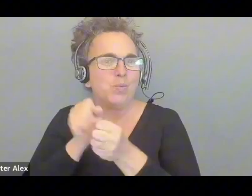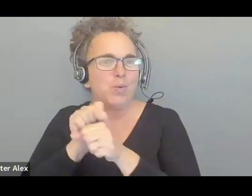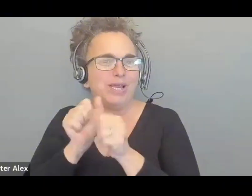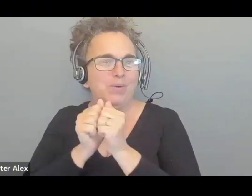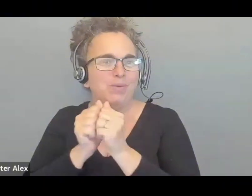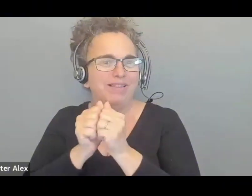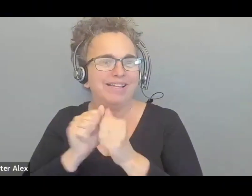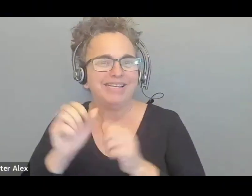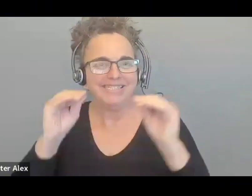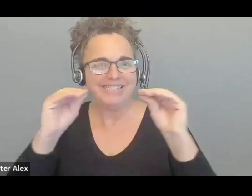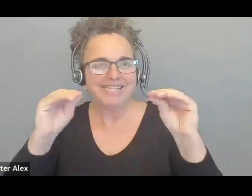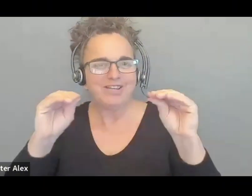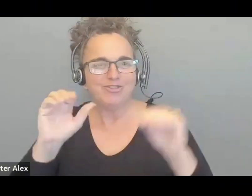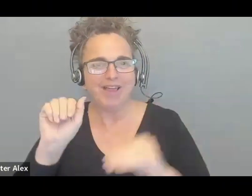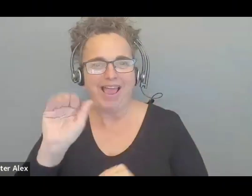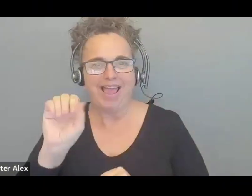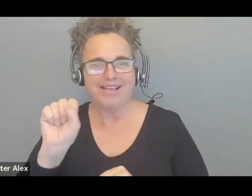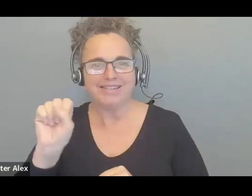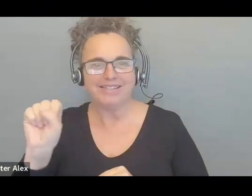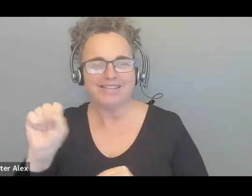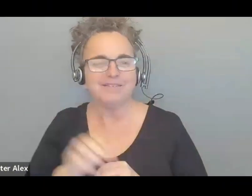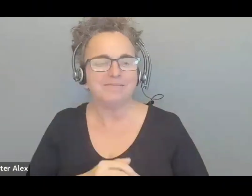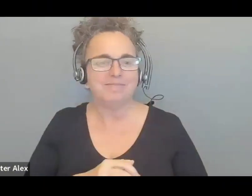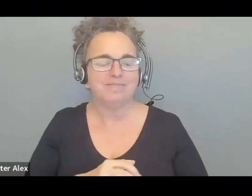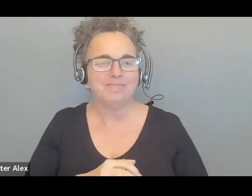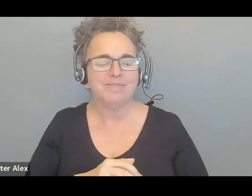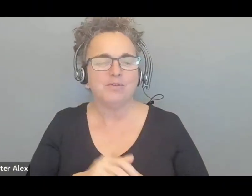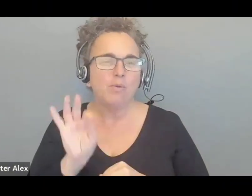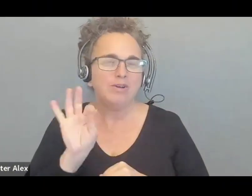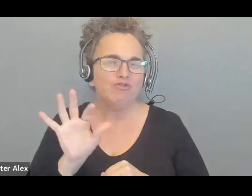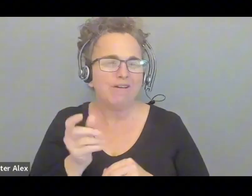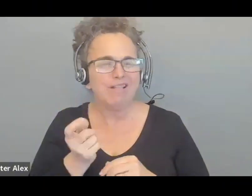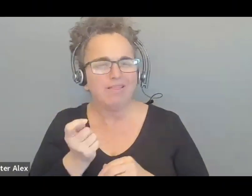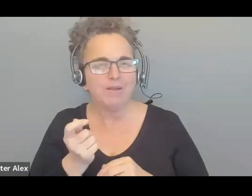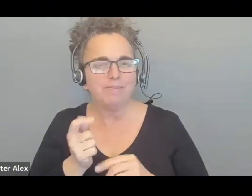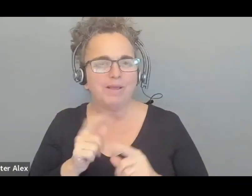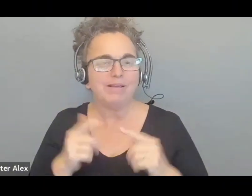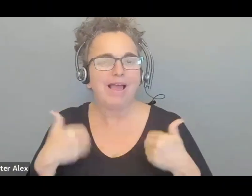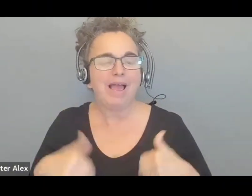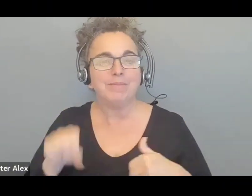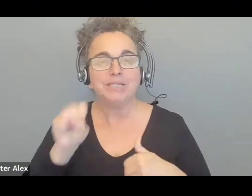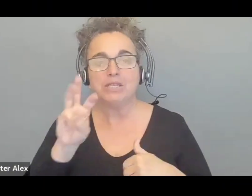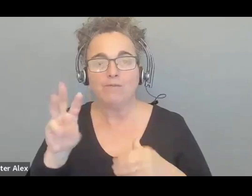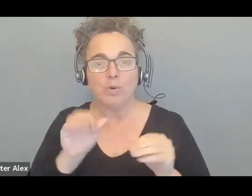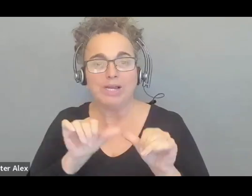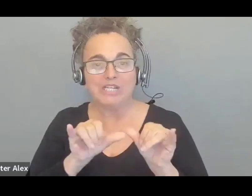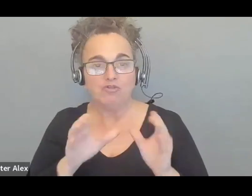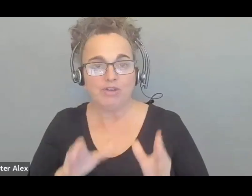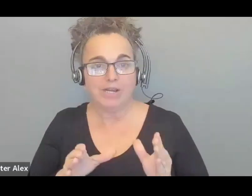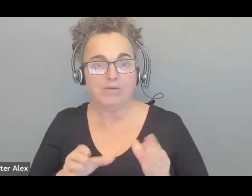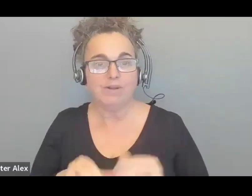So I'll just share a little bit. I am a software engineer at GitHub.